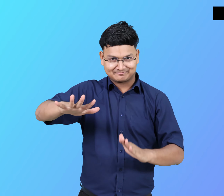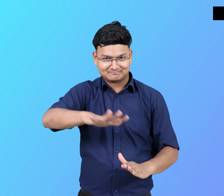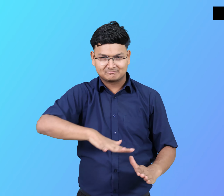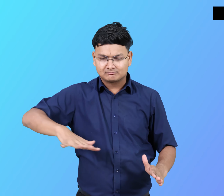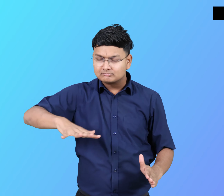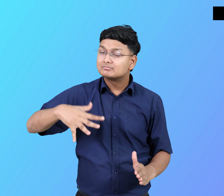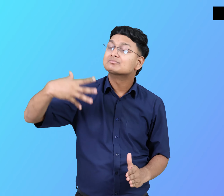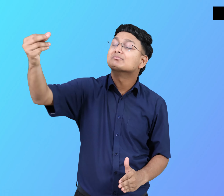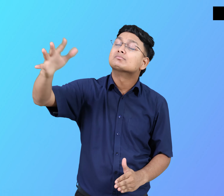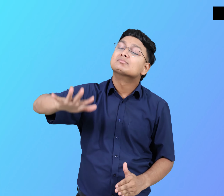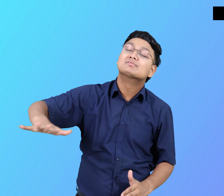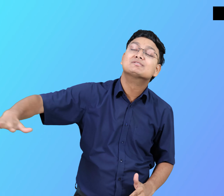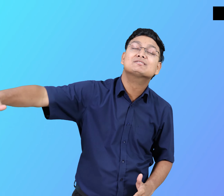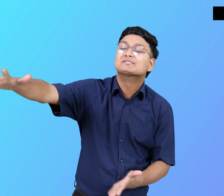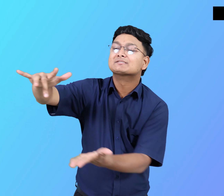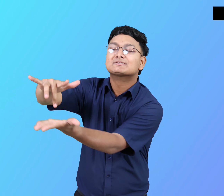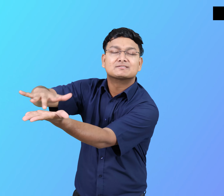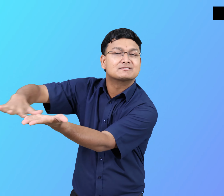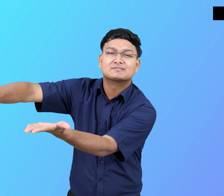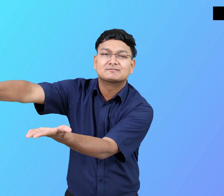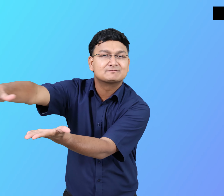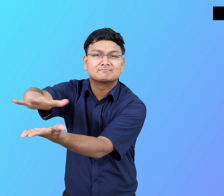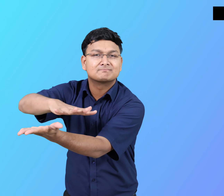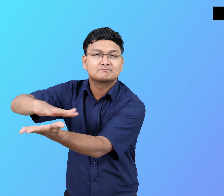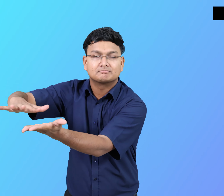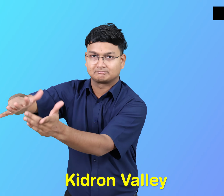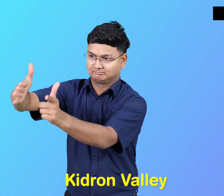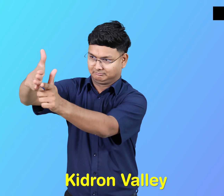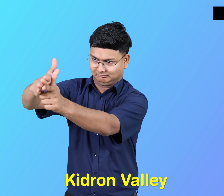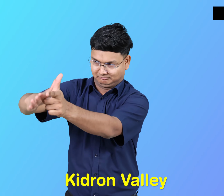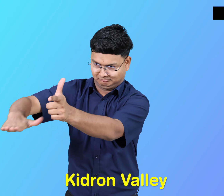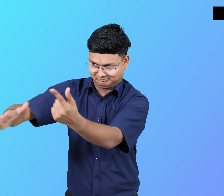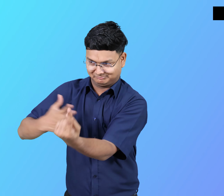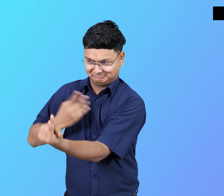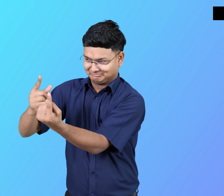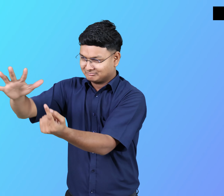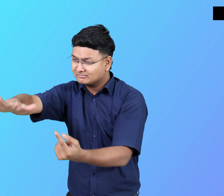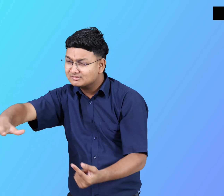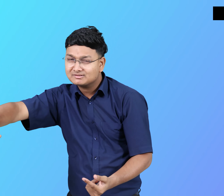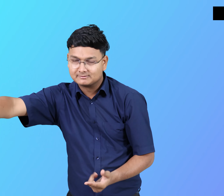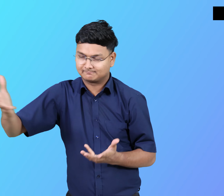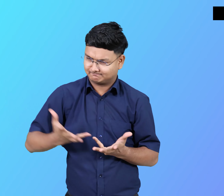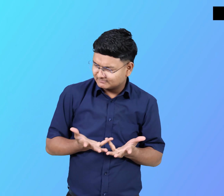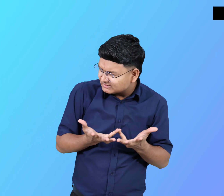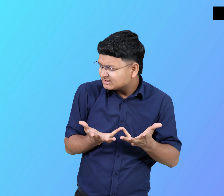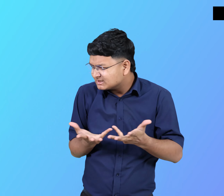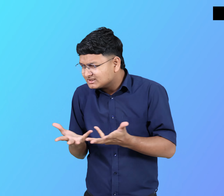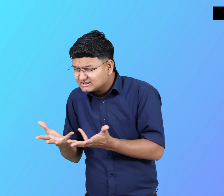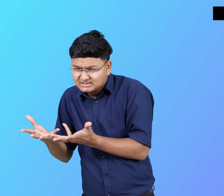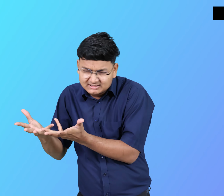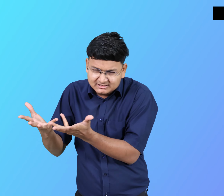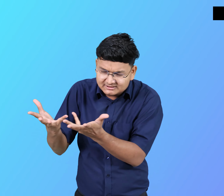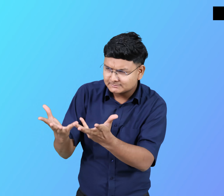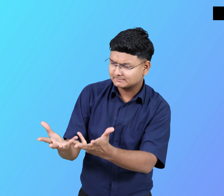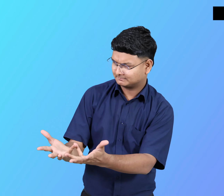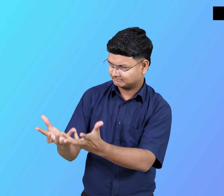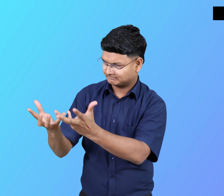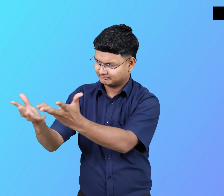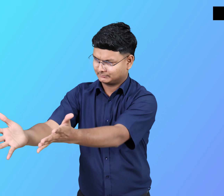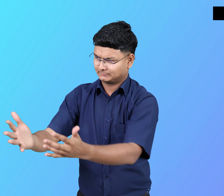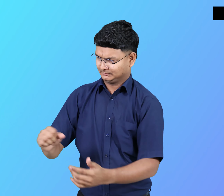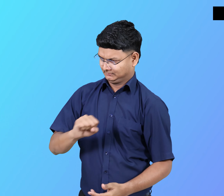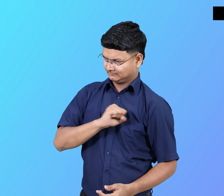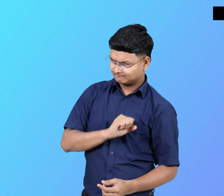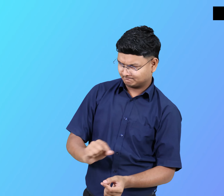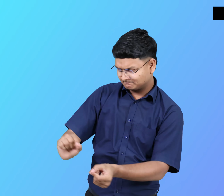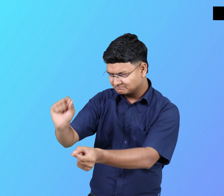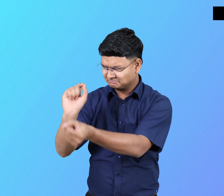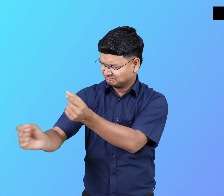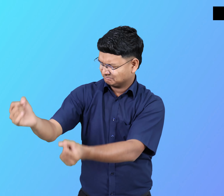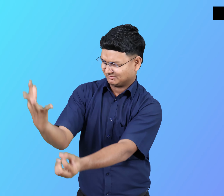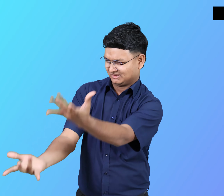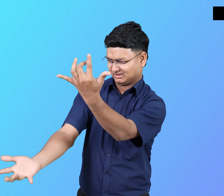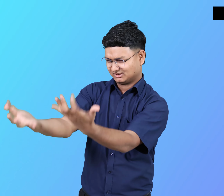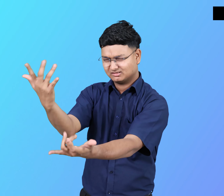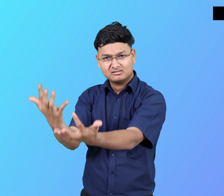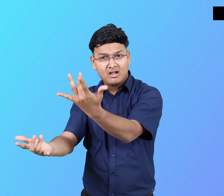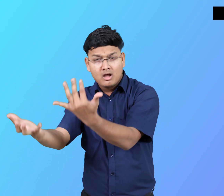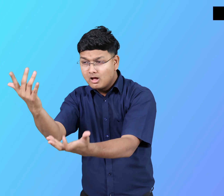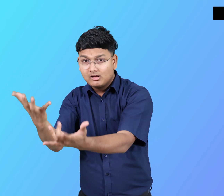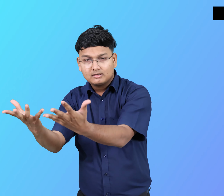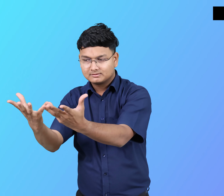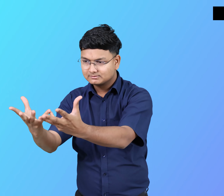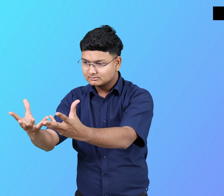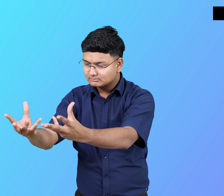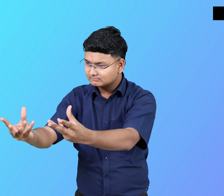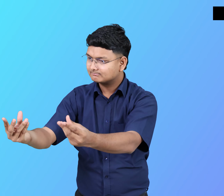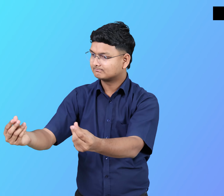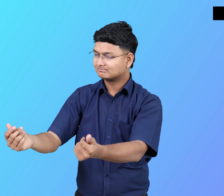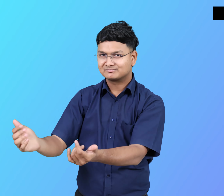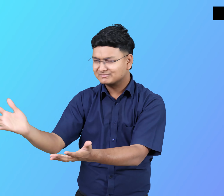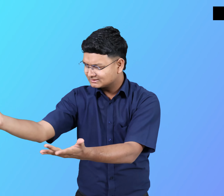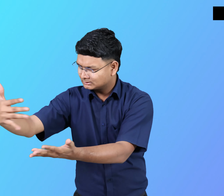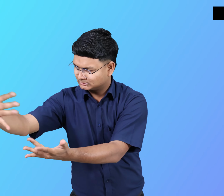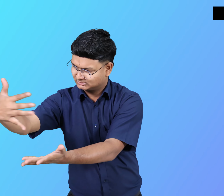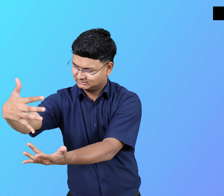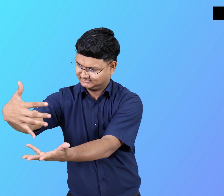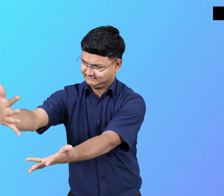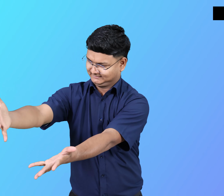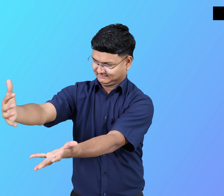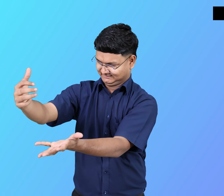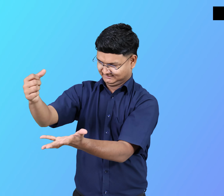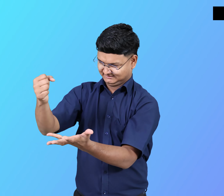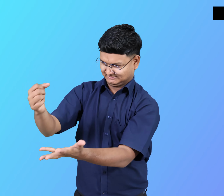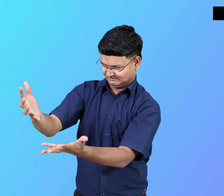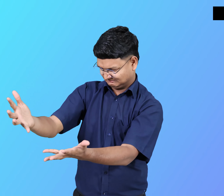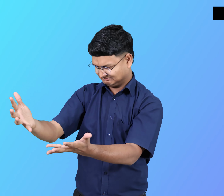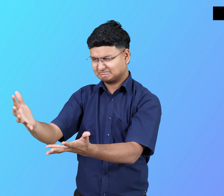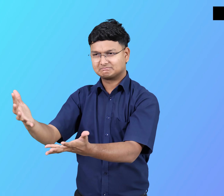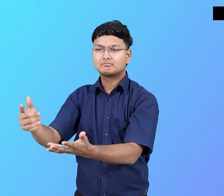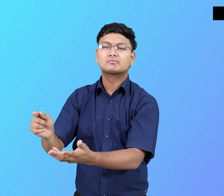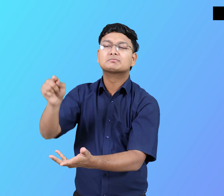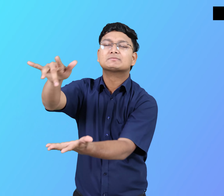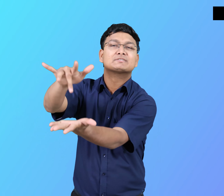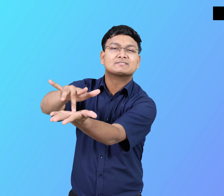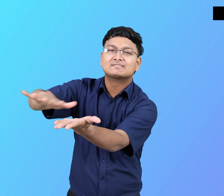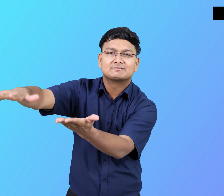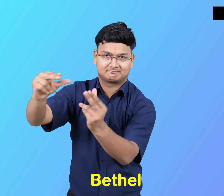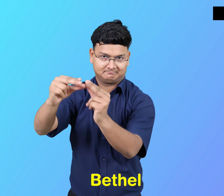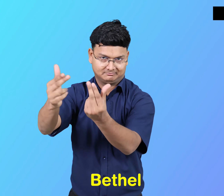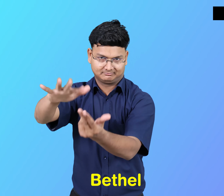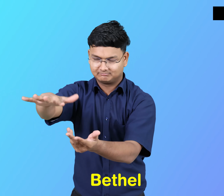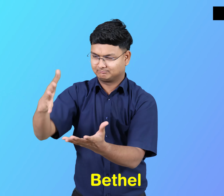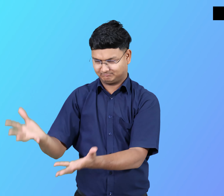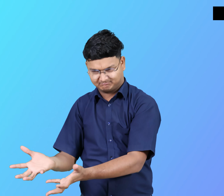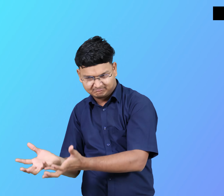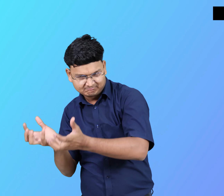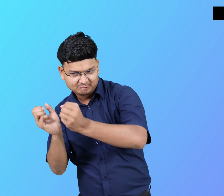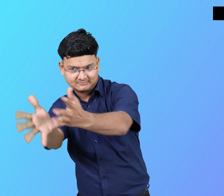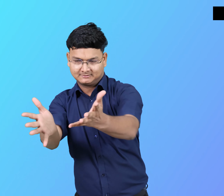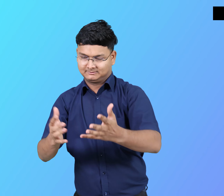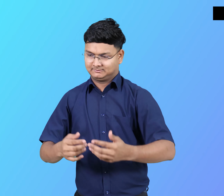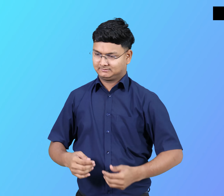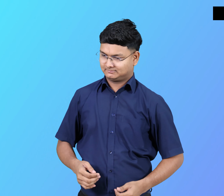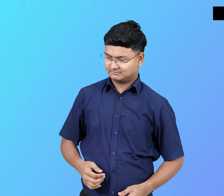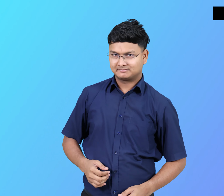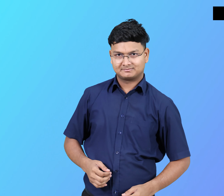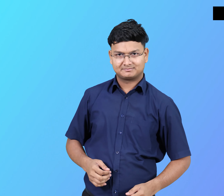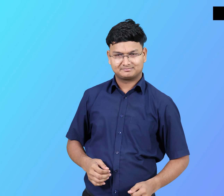Then Josiah burned those things outside Jerusalem in the fields in Kidron Valley. Then they carried the ashes to Bethel.